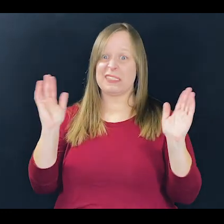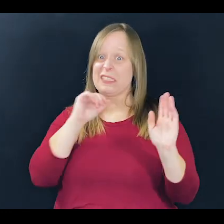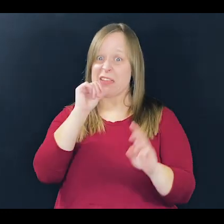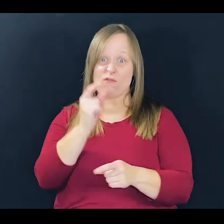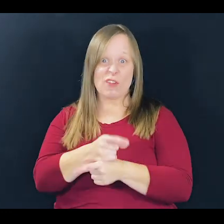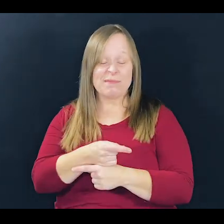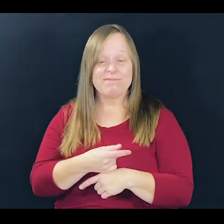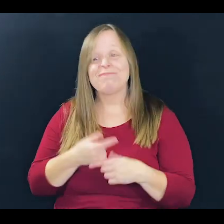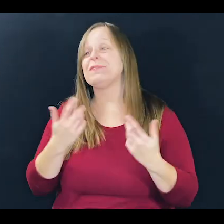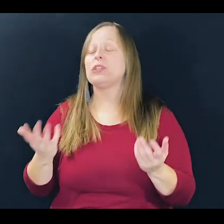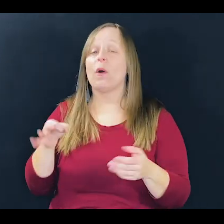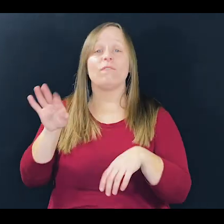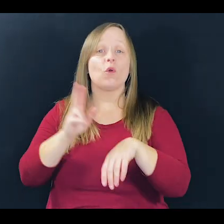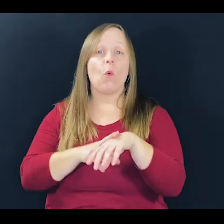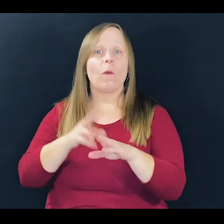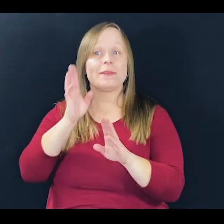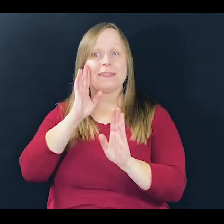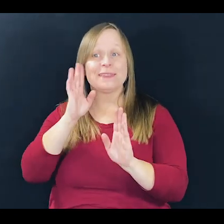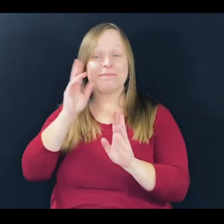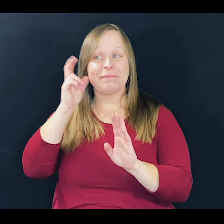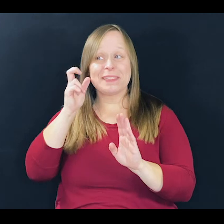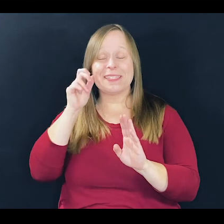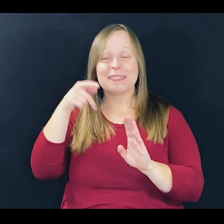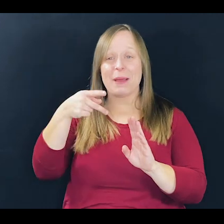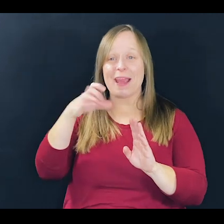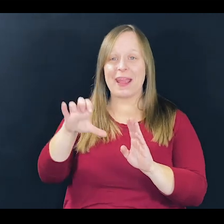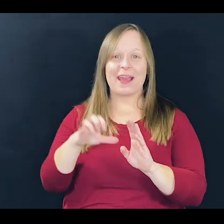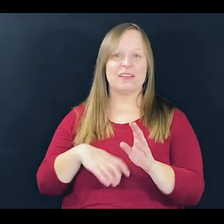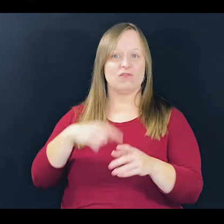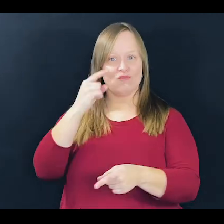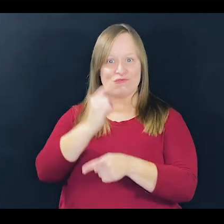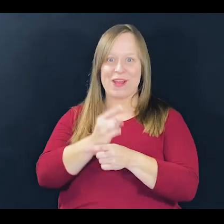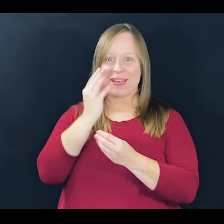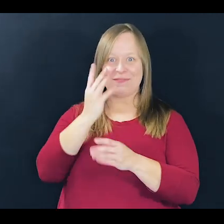is not correct. So of course, listening to these podcasts you will get the correct